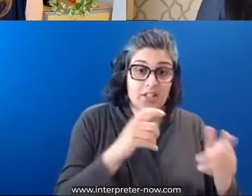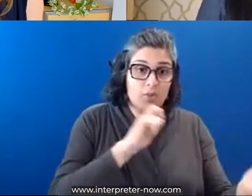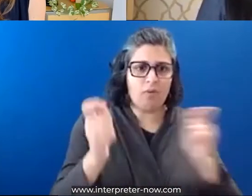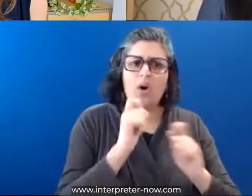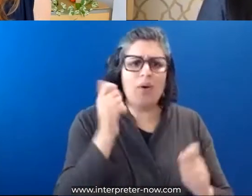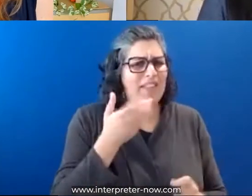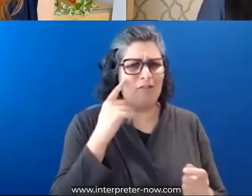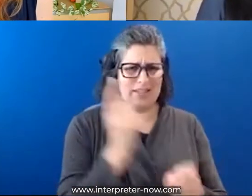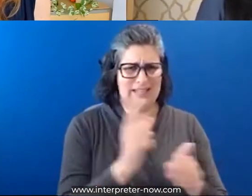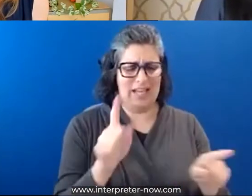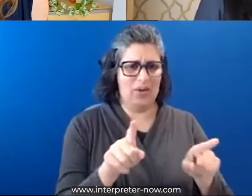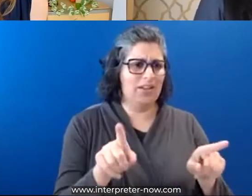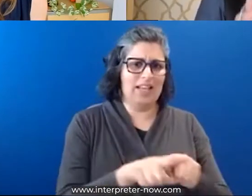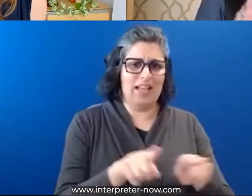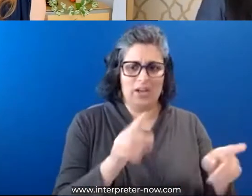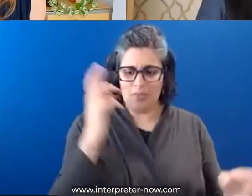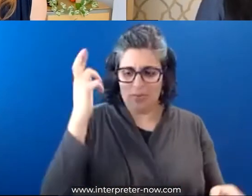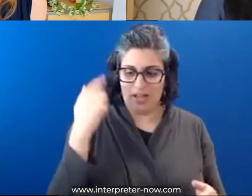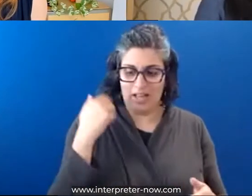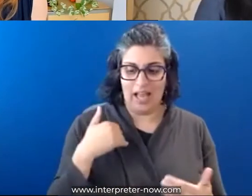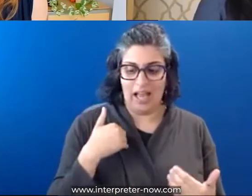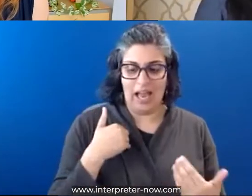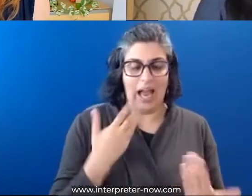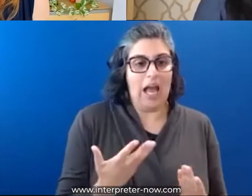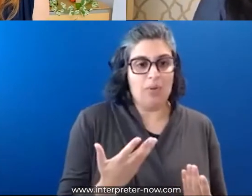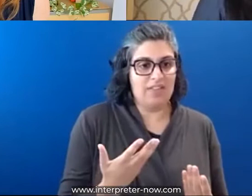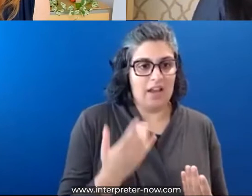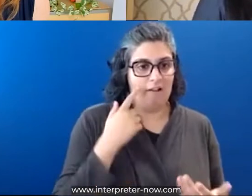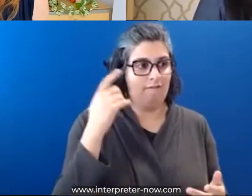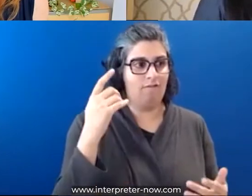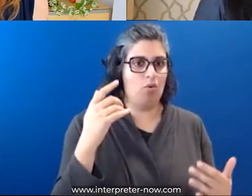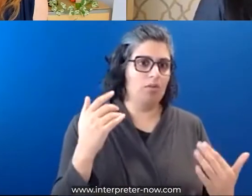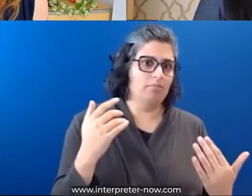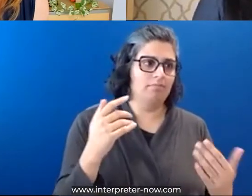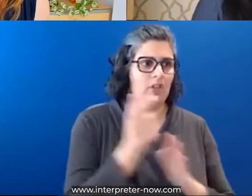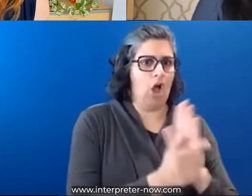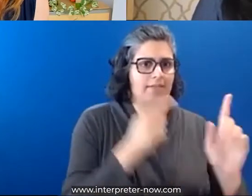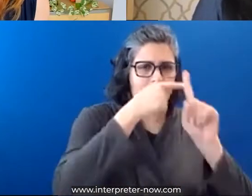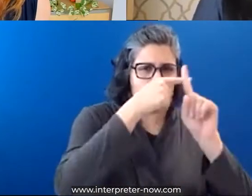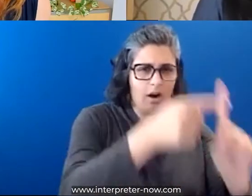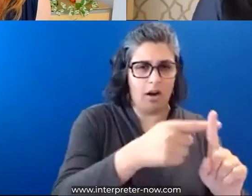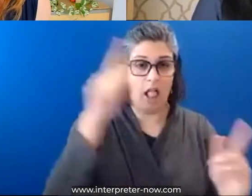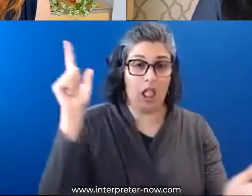I was there for justice for laws that have always targeted low-income communities, Black